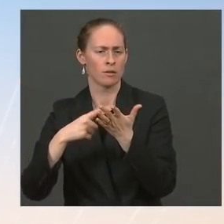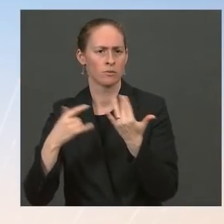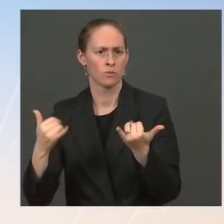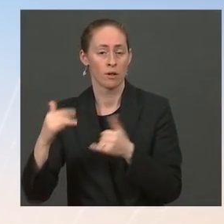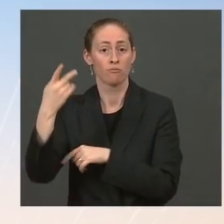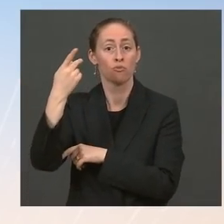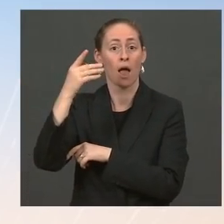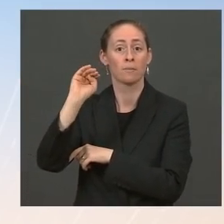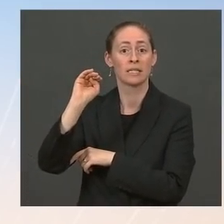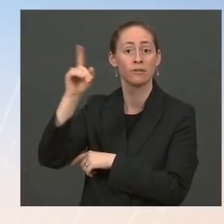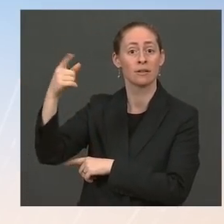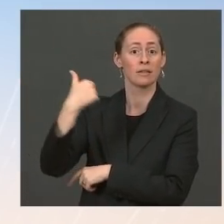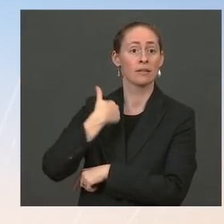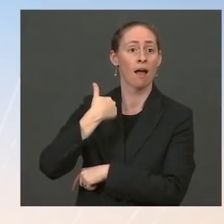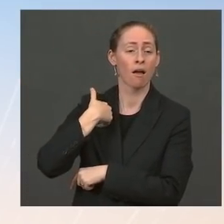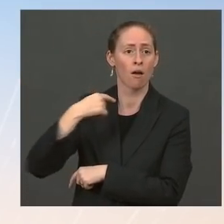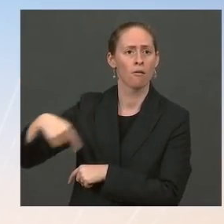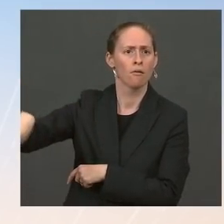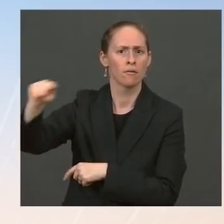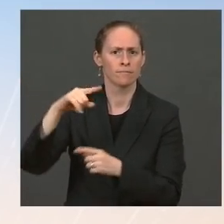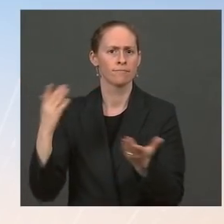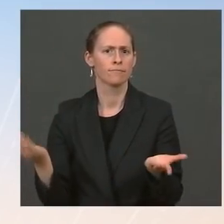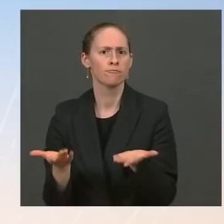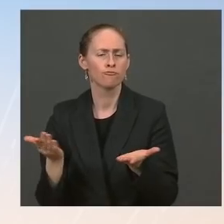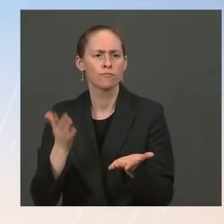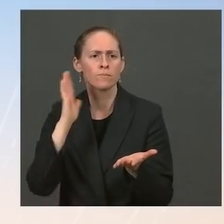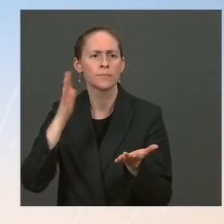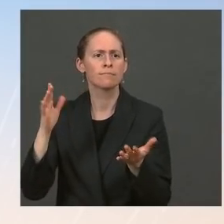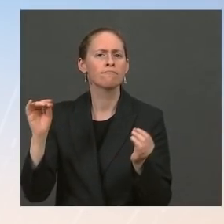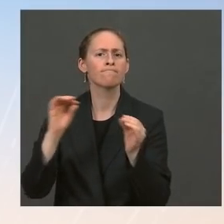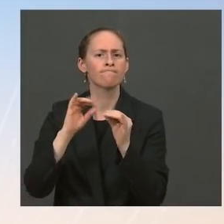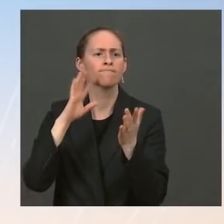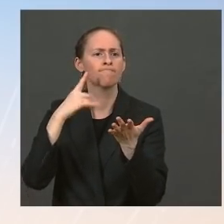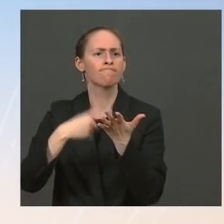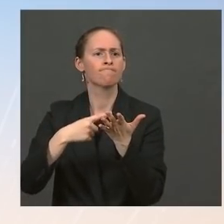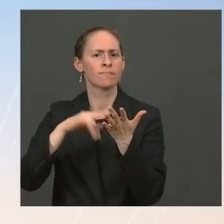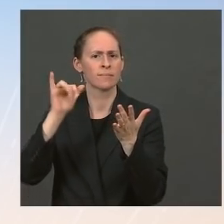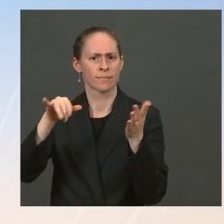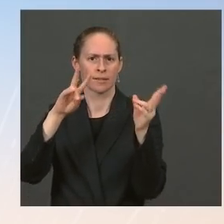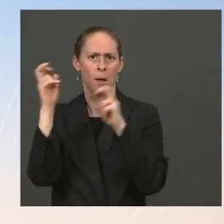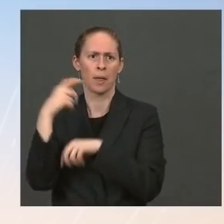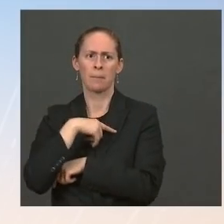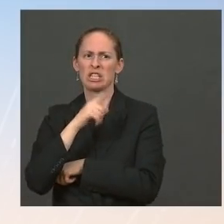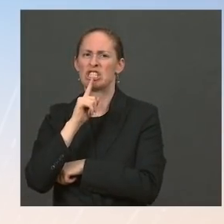as you know from reporting on them, will certainly raise this and other issues in the -- in the meetings, and we'll do a readout of that,